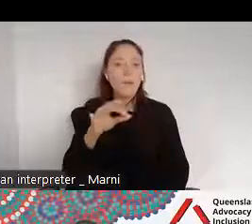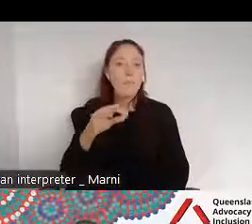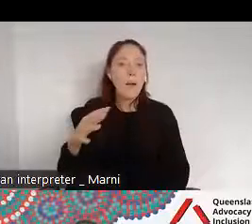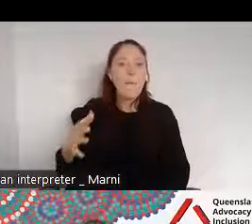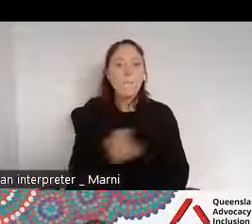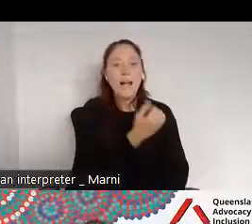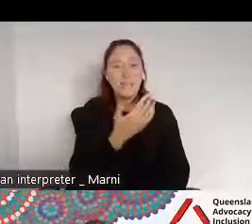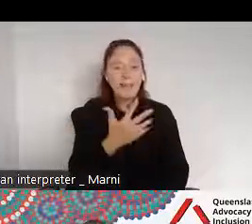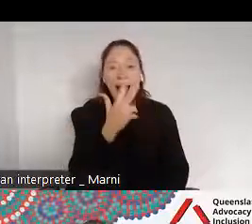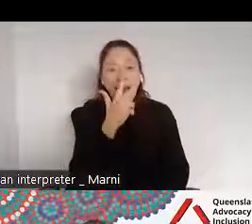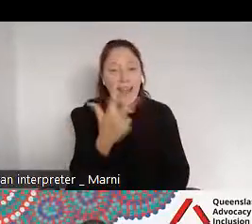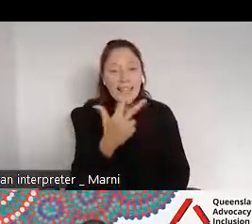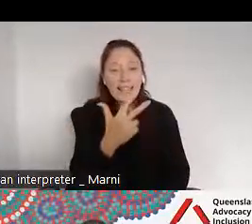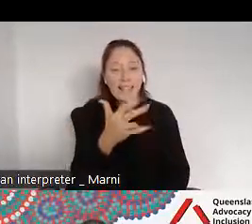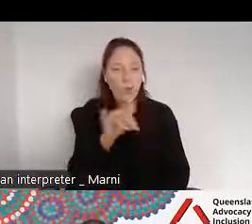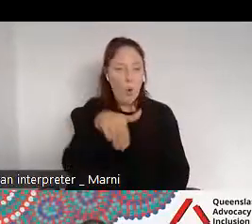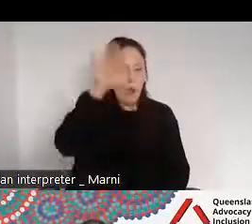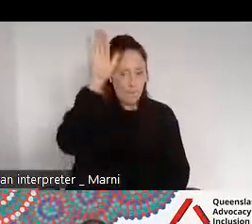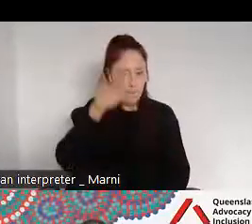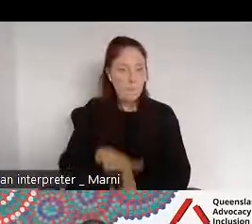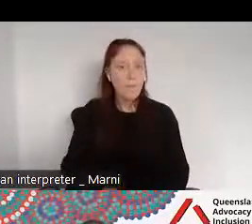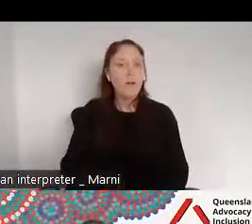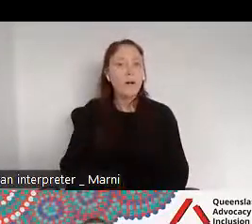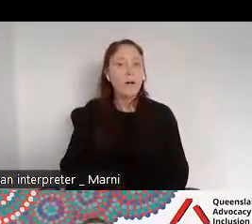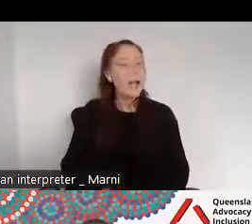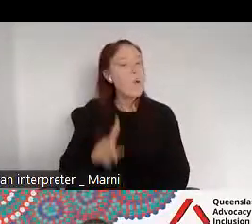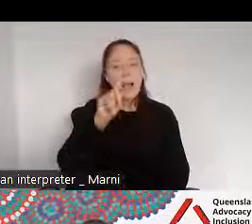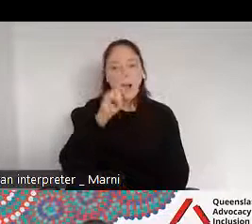must be at least 18 years old. They can't be a paid carer or health provider for the adult.